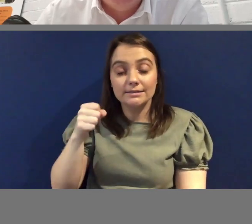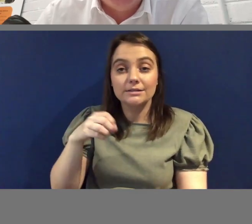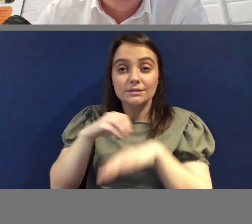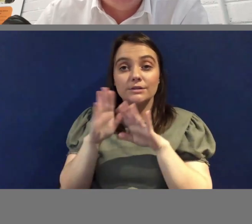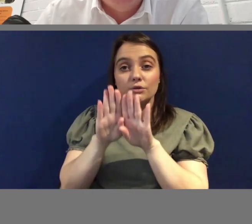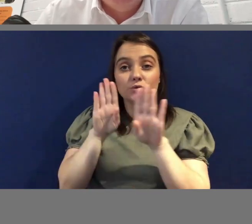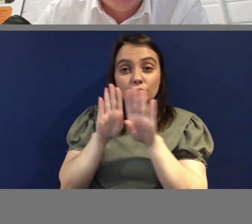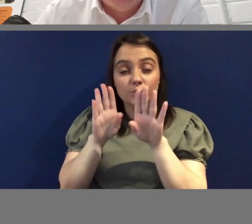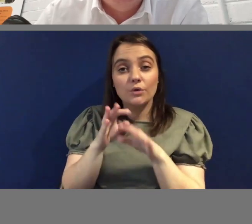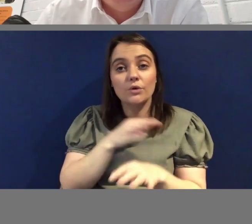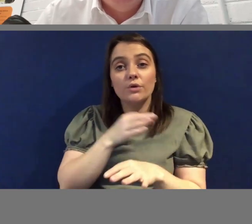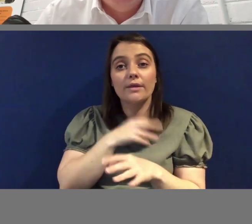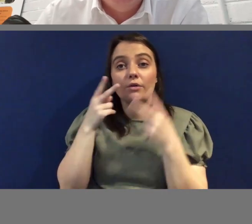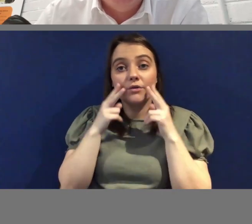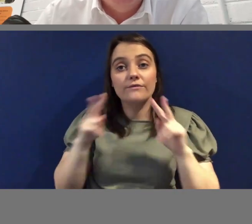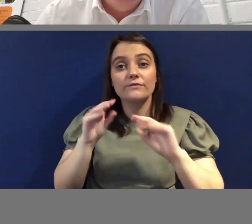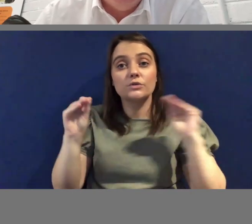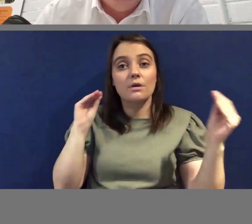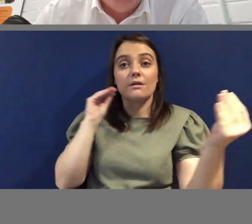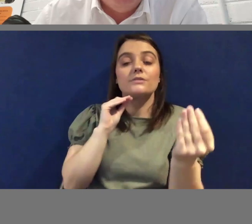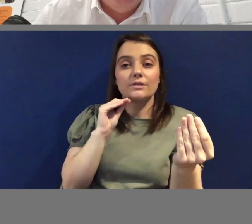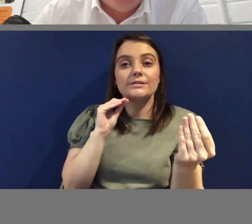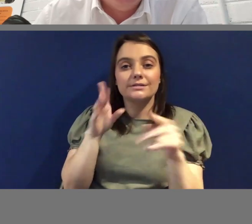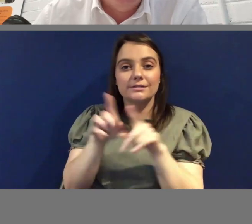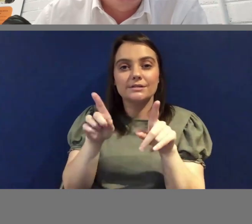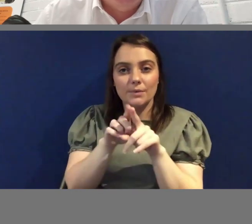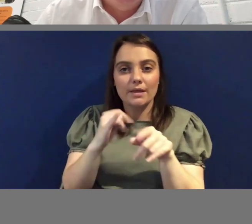visual contrast on the pull handles between the door and the frame of the glass and stuff like